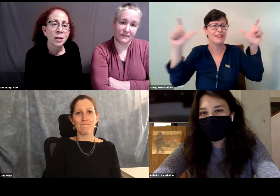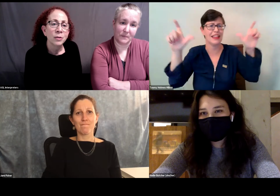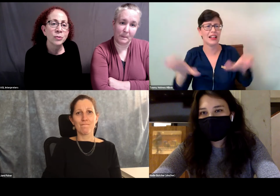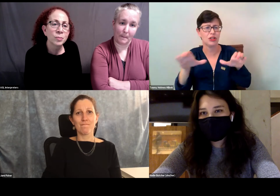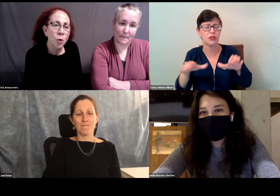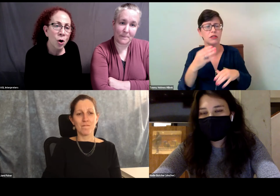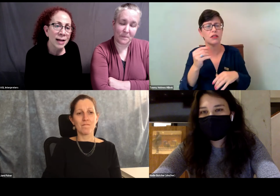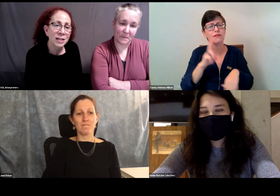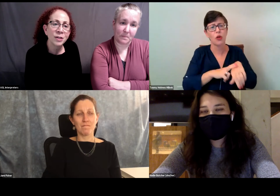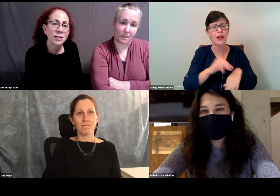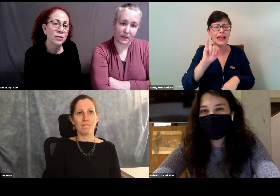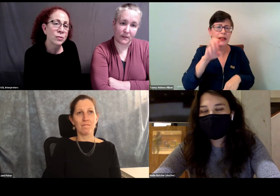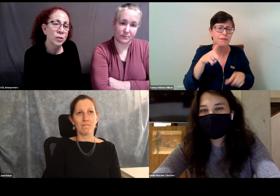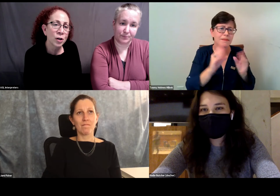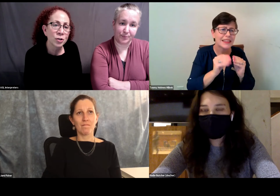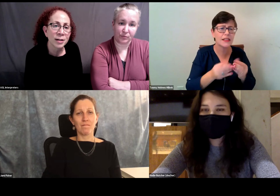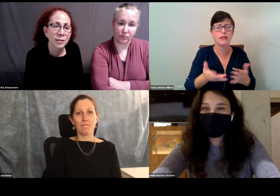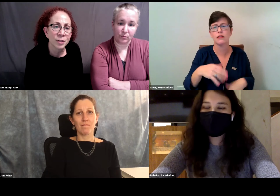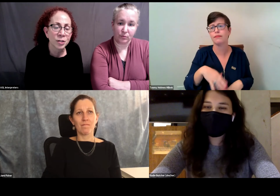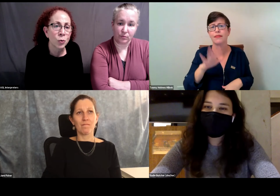Those small activities and those larger activities, of course